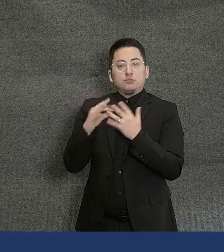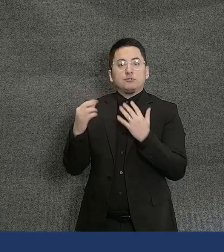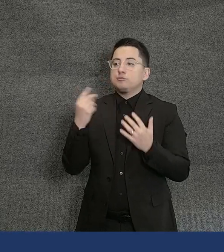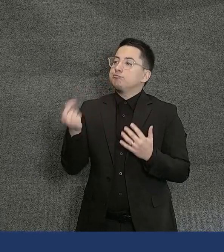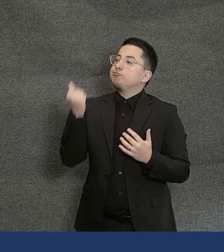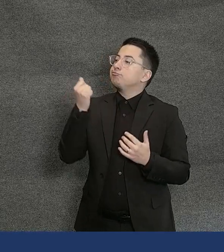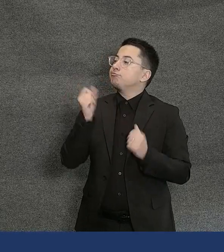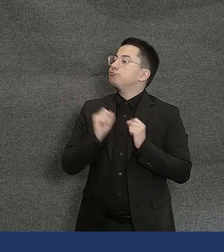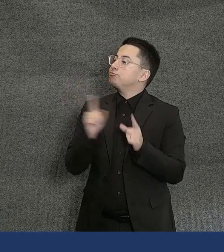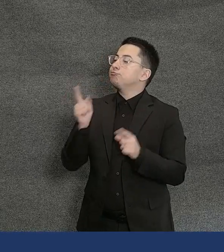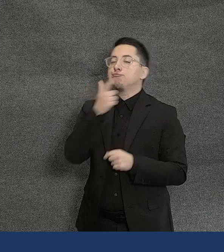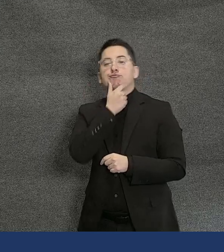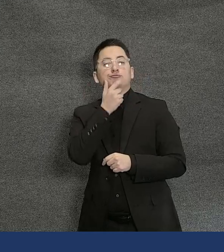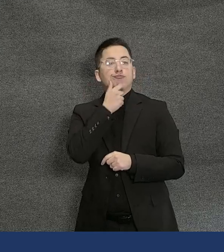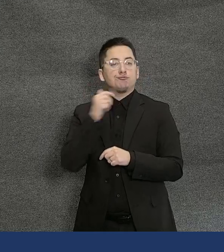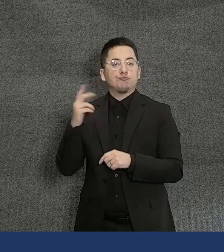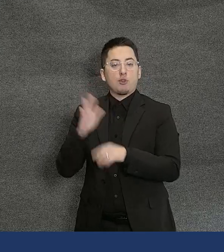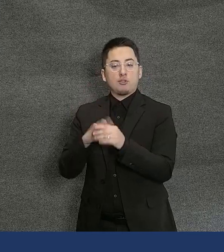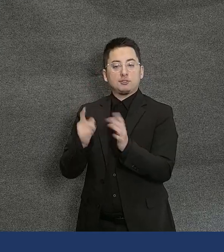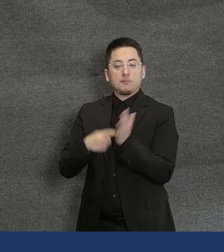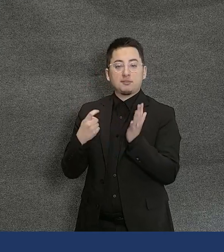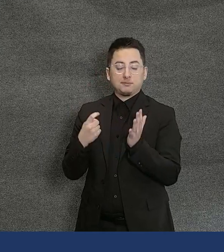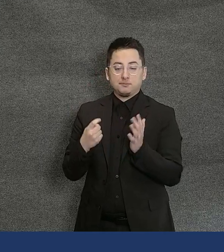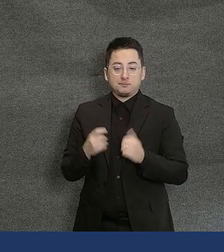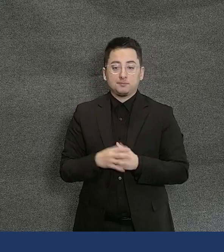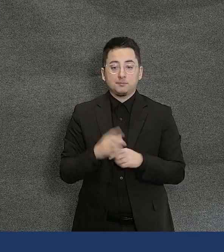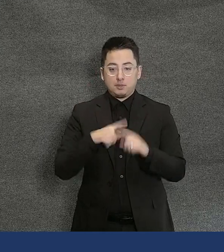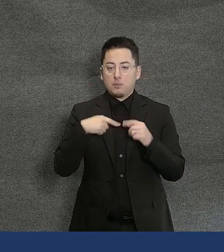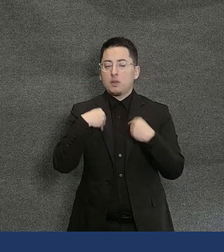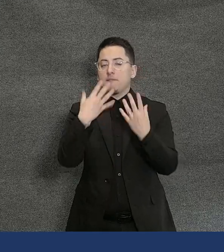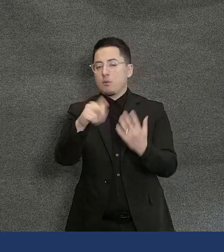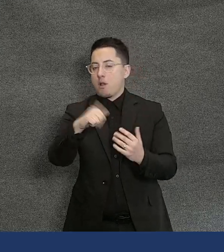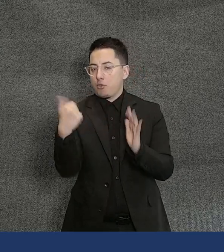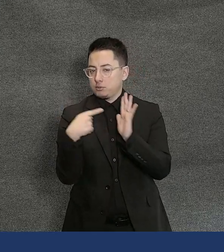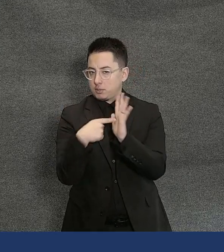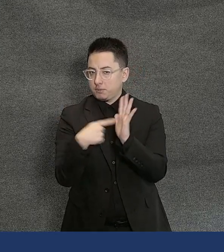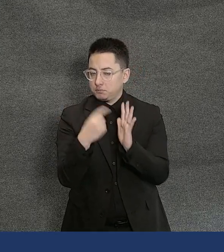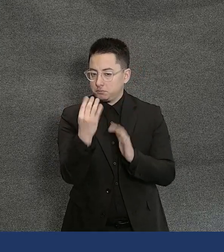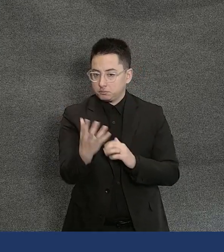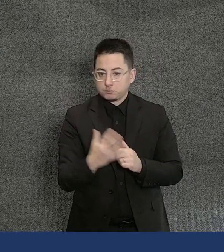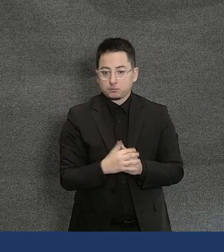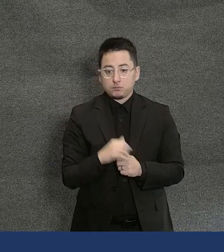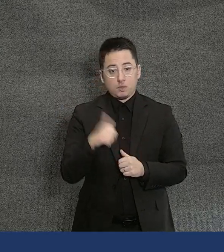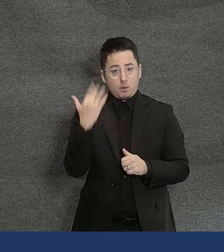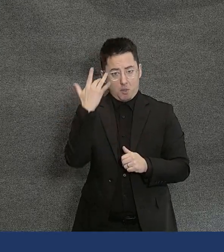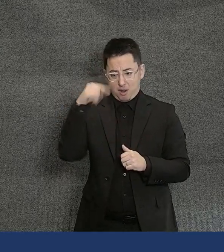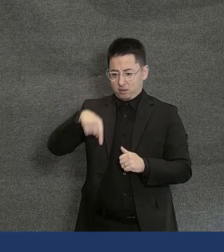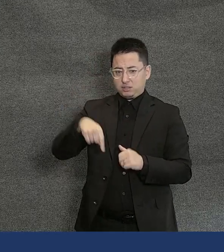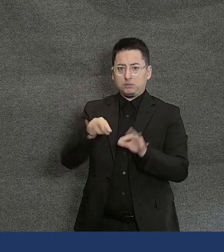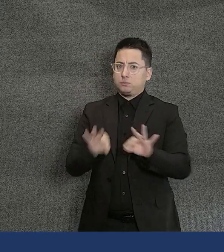And I can also provide just another example of why this is such an important issue.